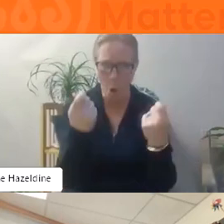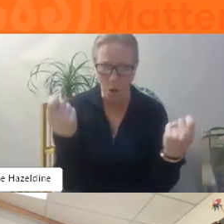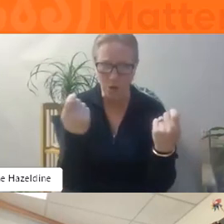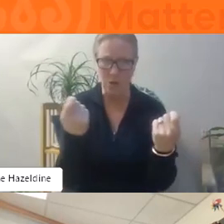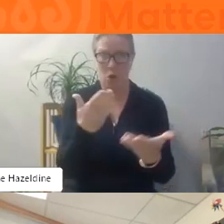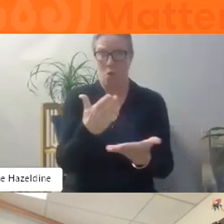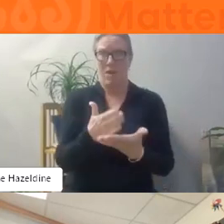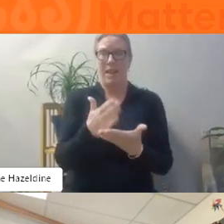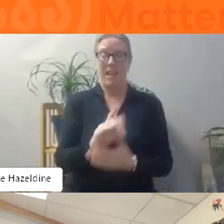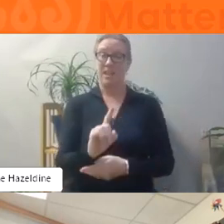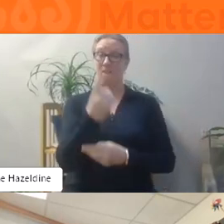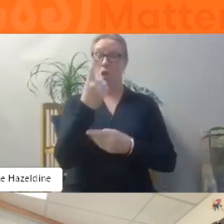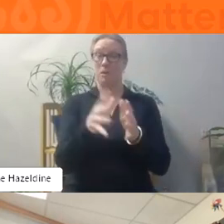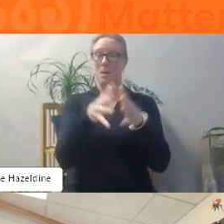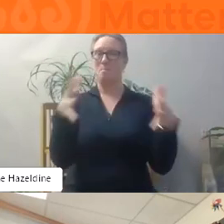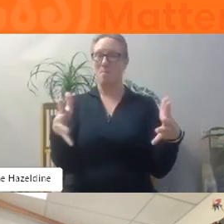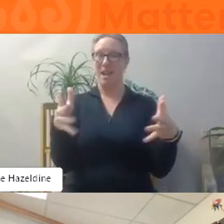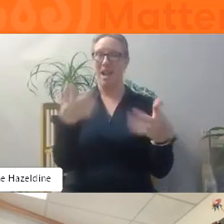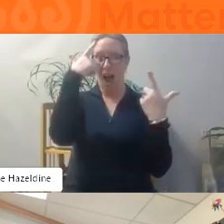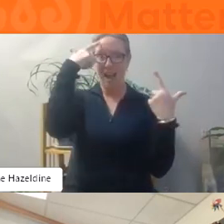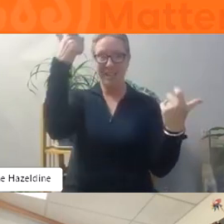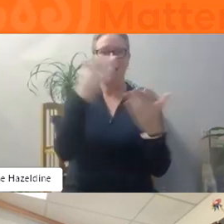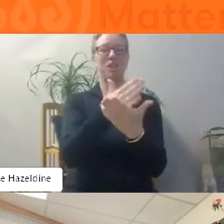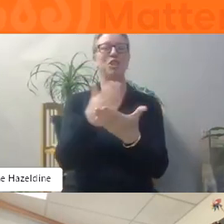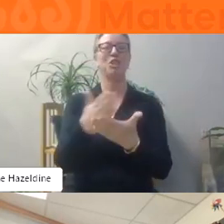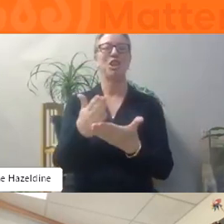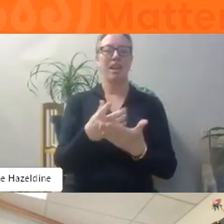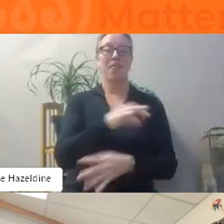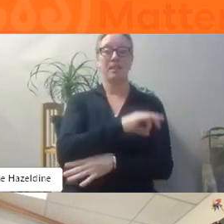I want to share this morning. And as one mokopuna whaikaha recently